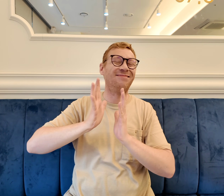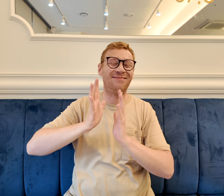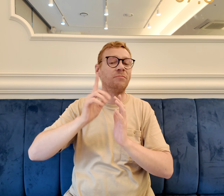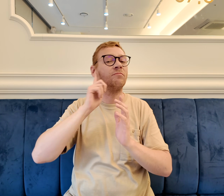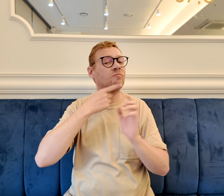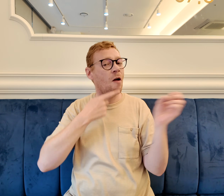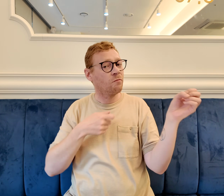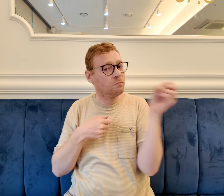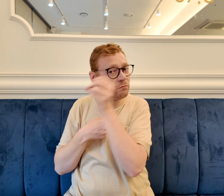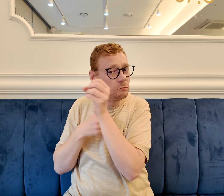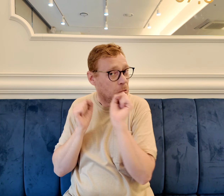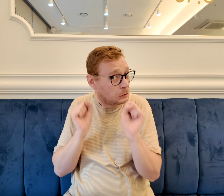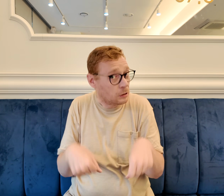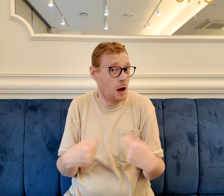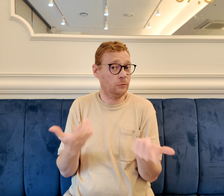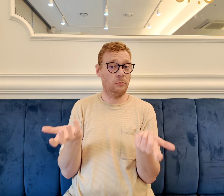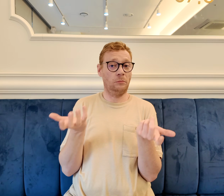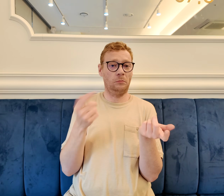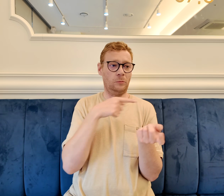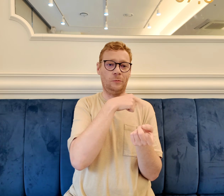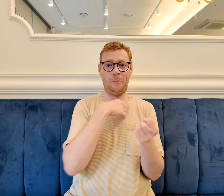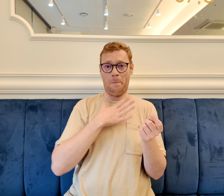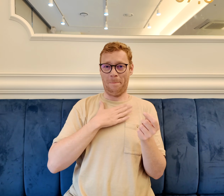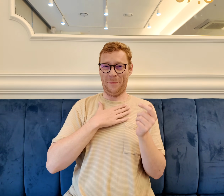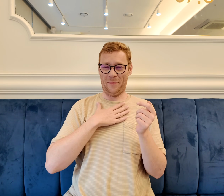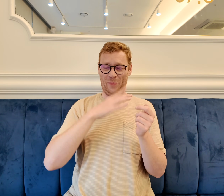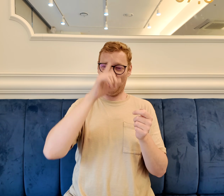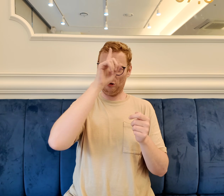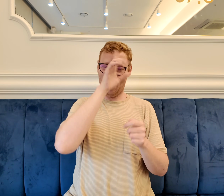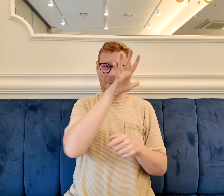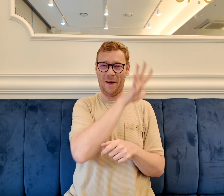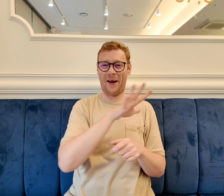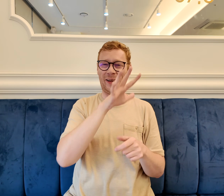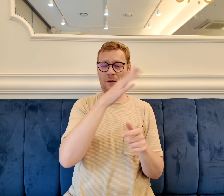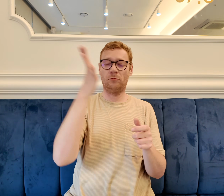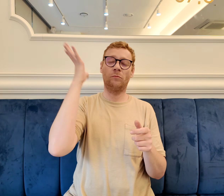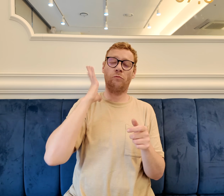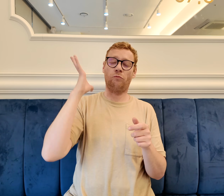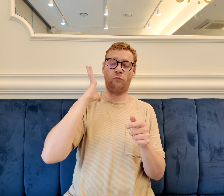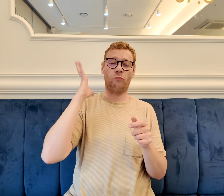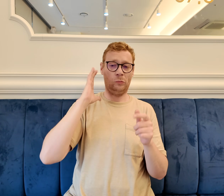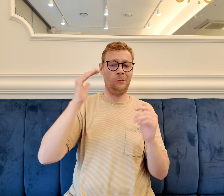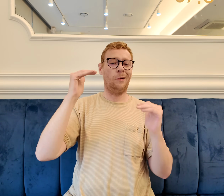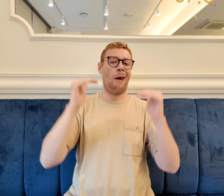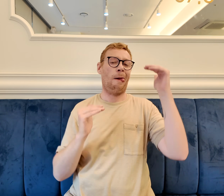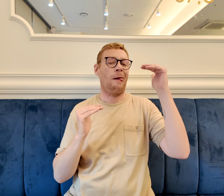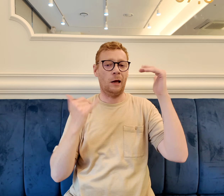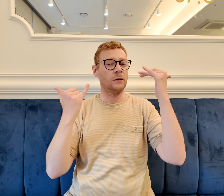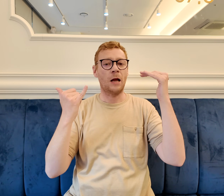a real Deaf person can be cast. In Germany, too, access to performances wasn't equal for hearing and Deaf people in the past.